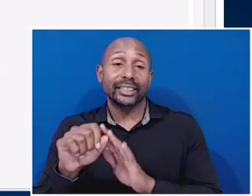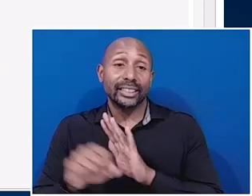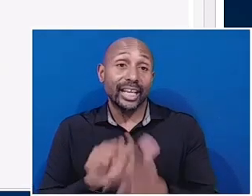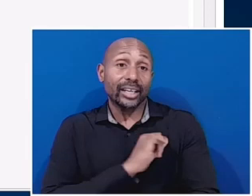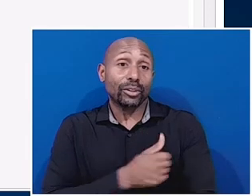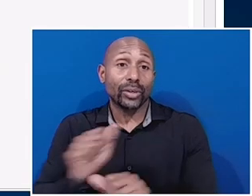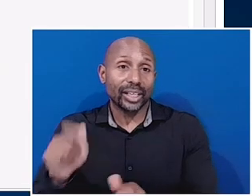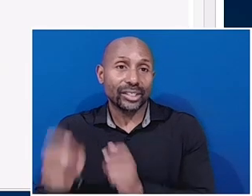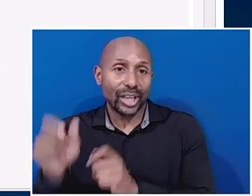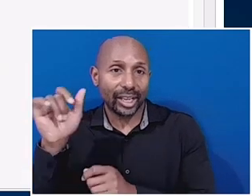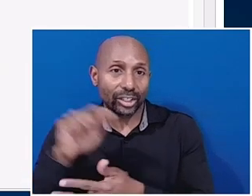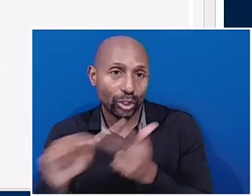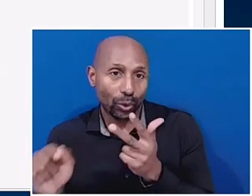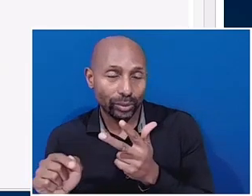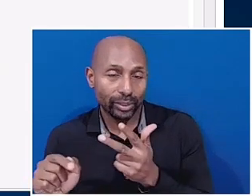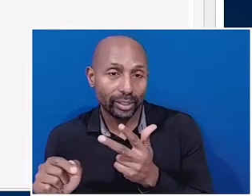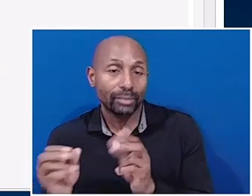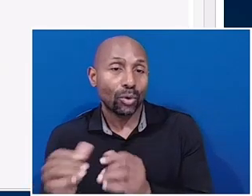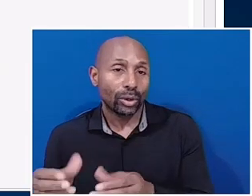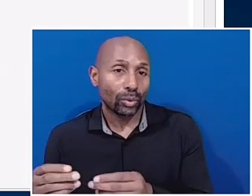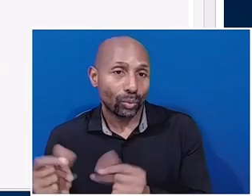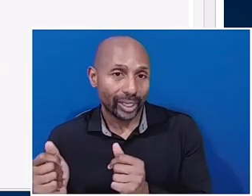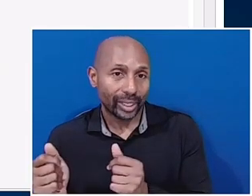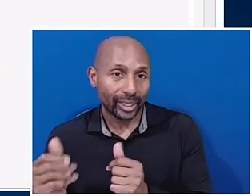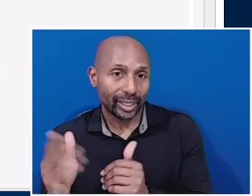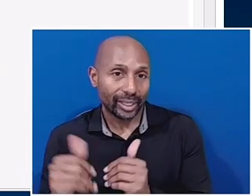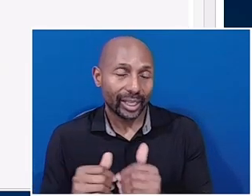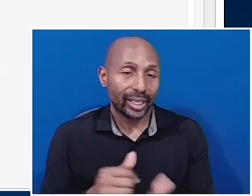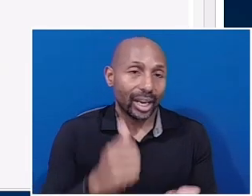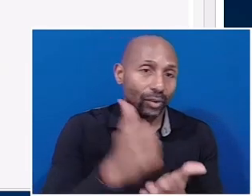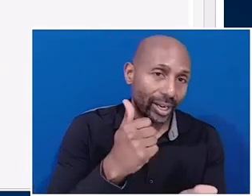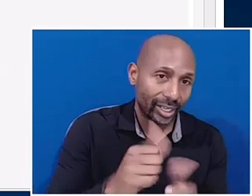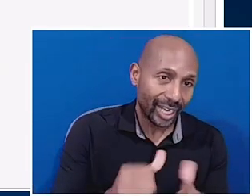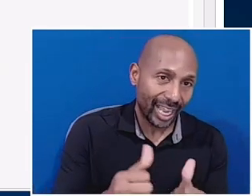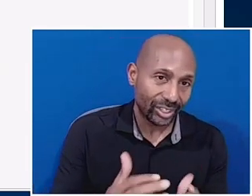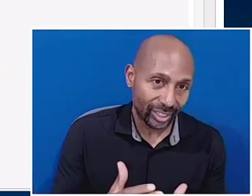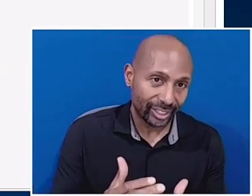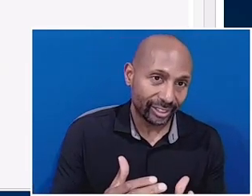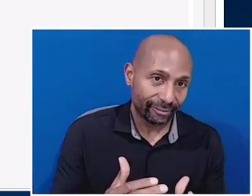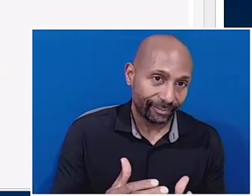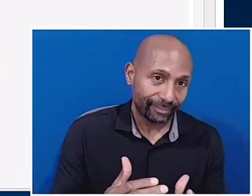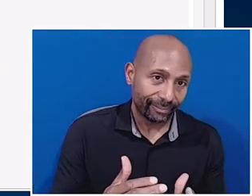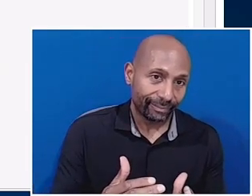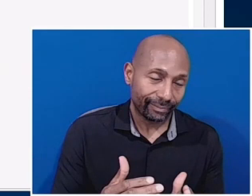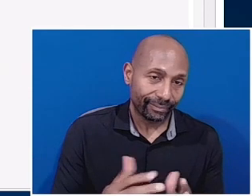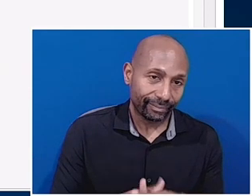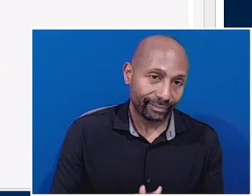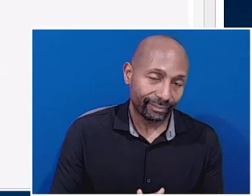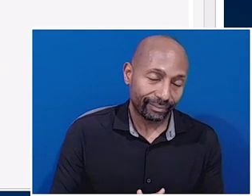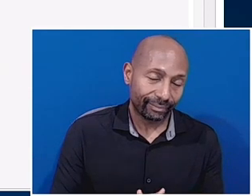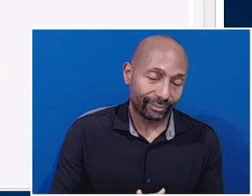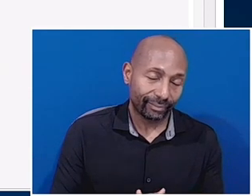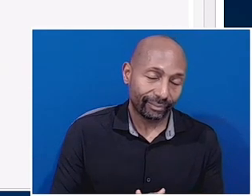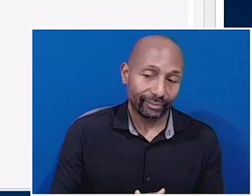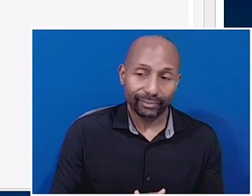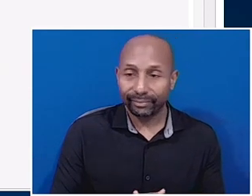than, say, in accrediting agencies, which may- which, you know, influenced us as